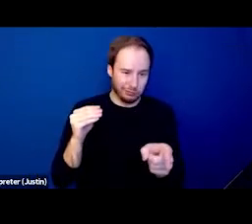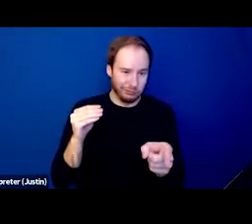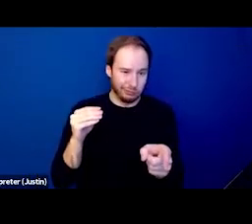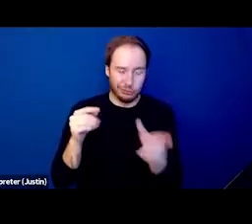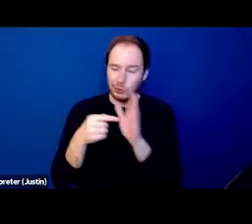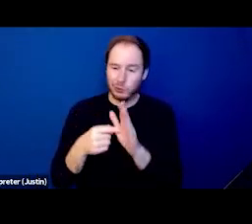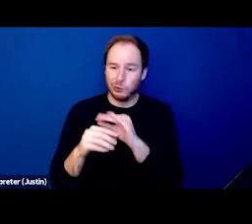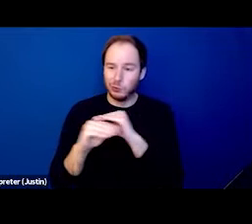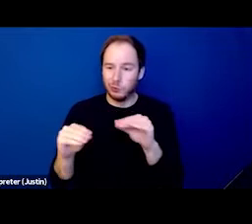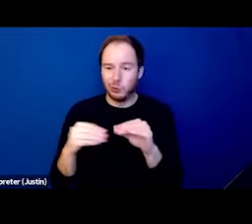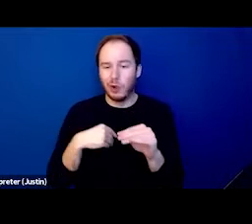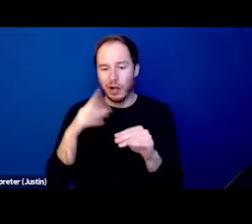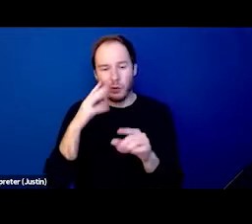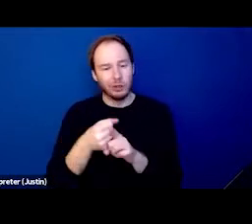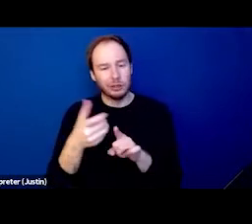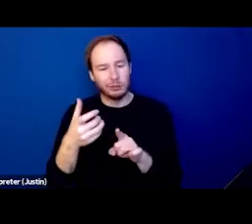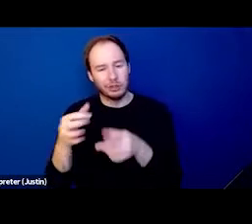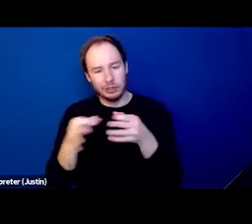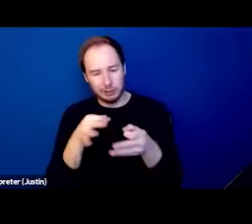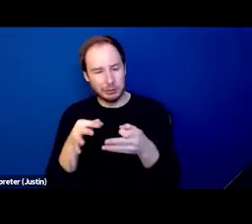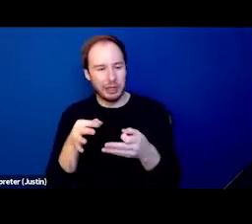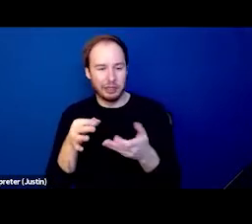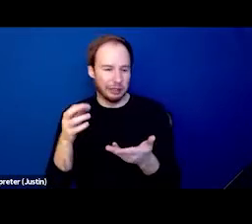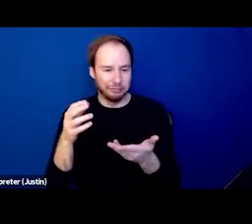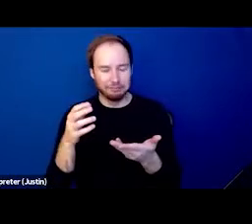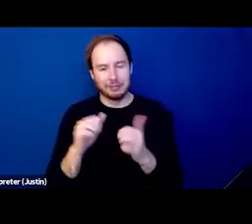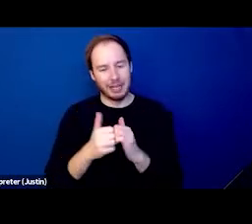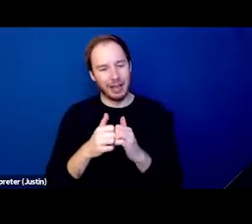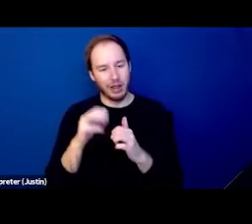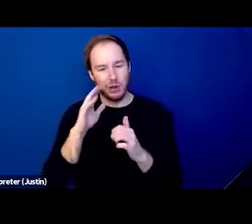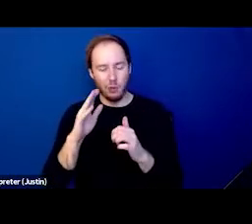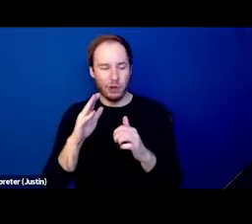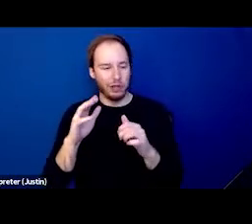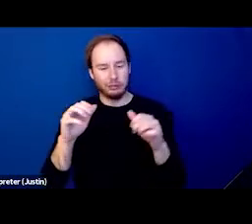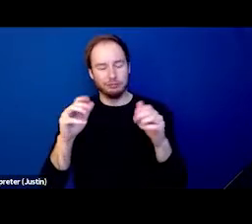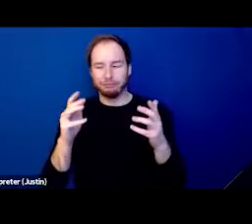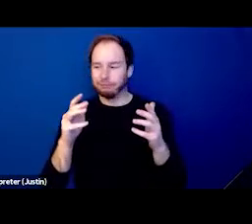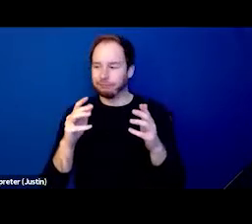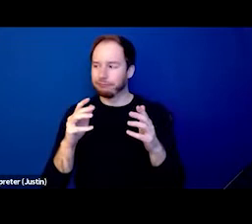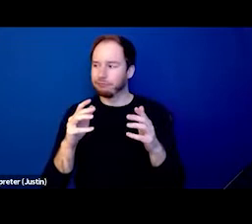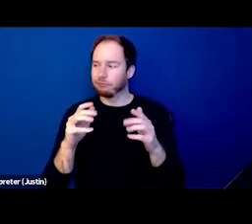So we'll get into that more about out how that shapes how you serve your native clients.